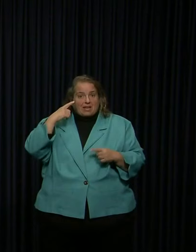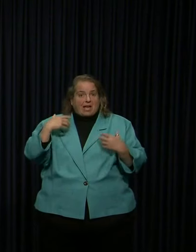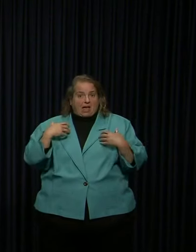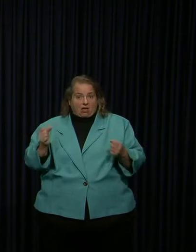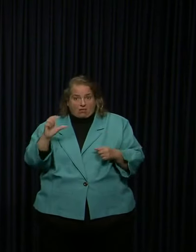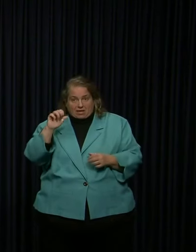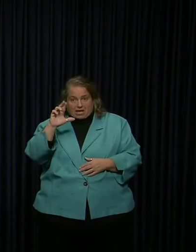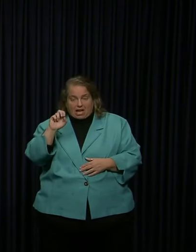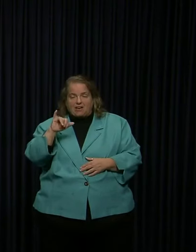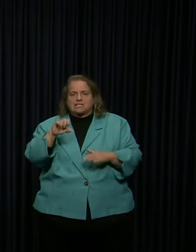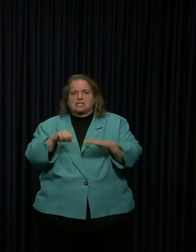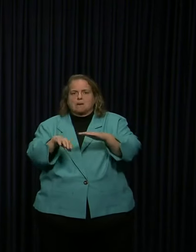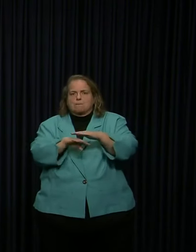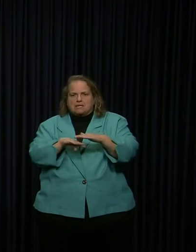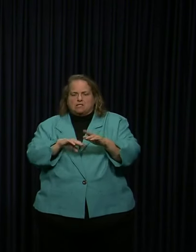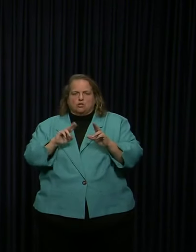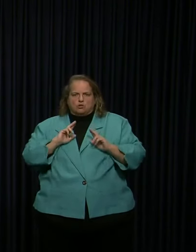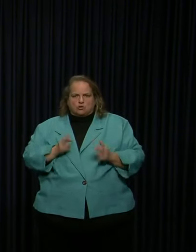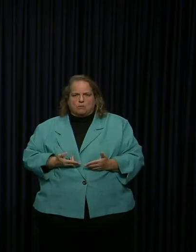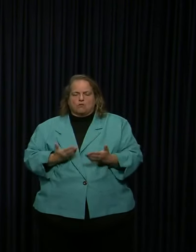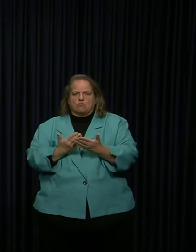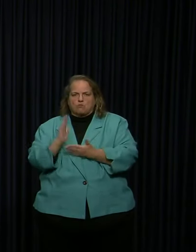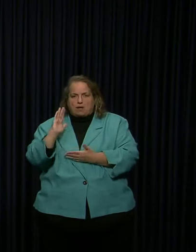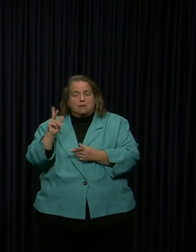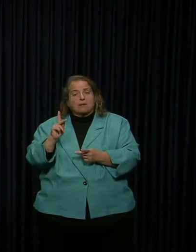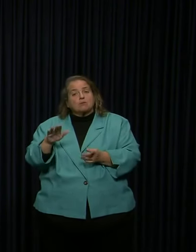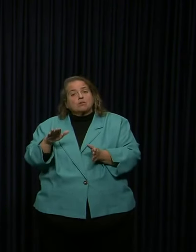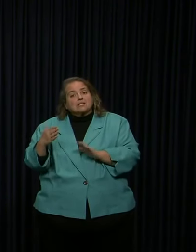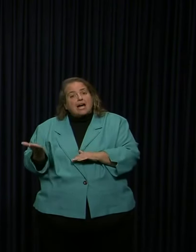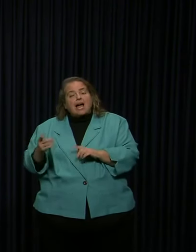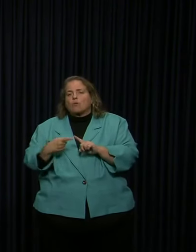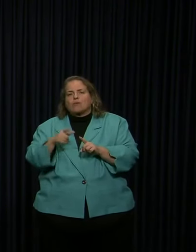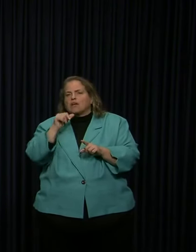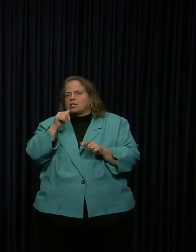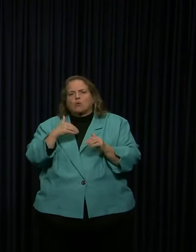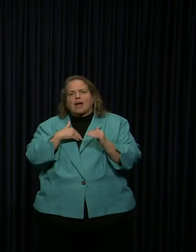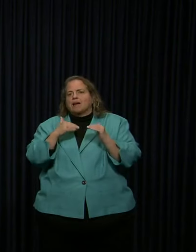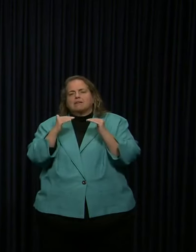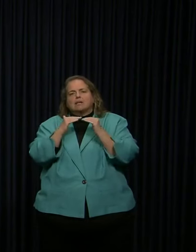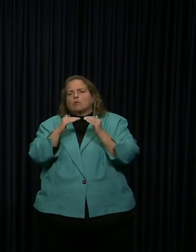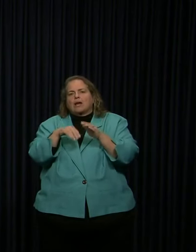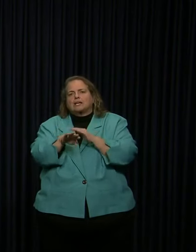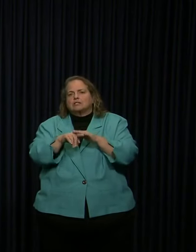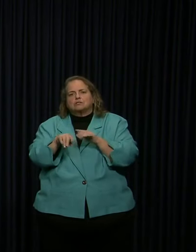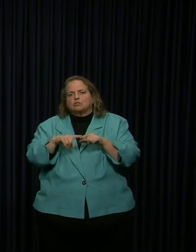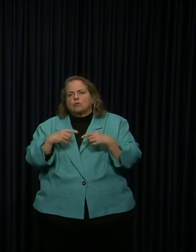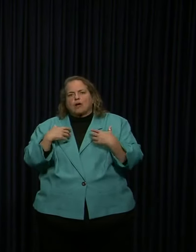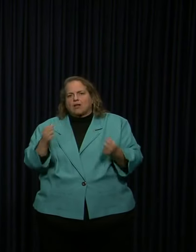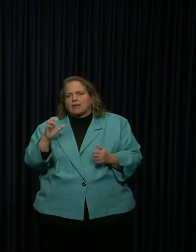I BELIEVE THAT YEARS FROM NOW WE'RE GOING TO LOOK BACK AND WE'RE GOING TO BE VERY PROUD OF